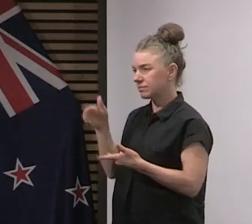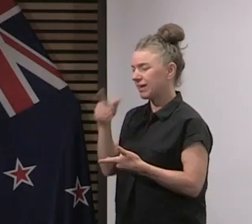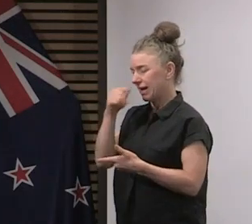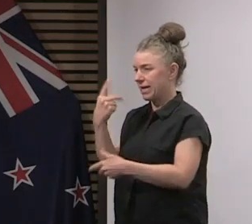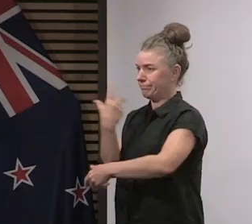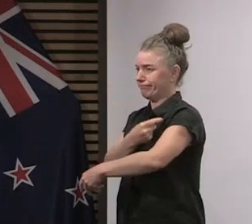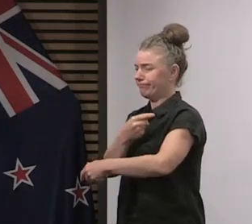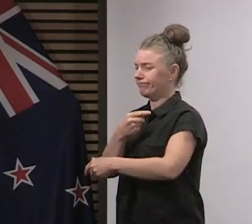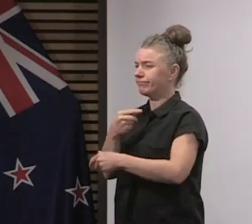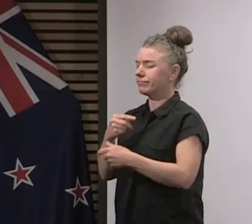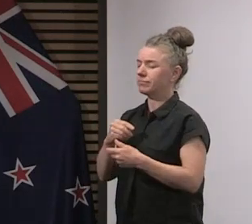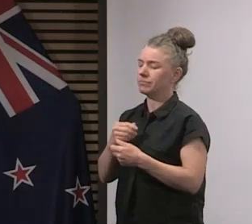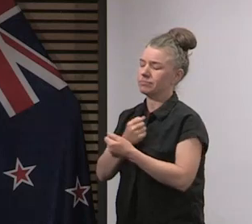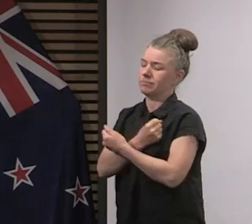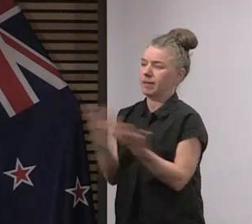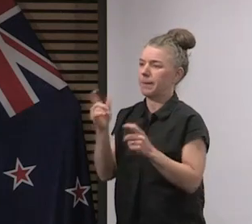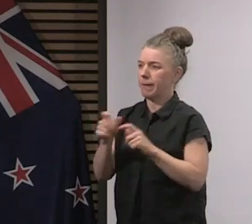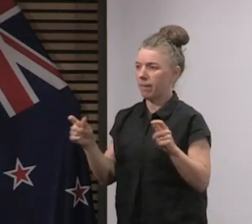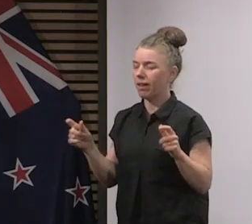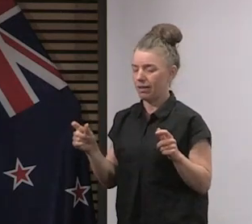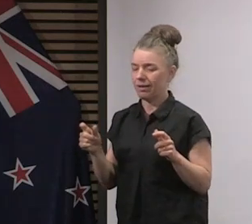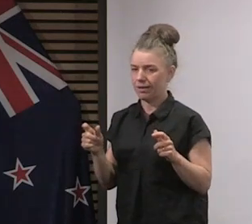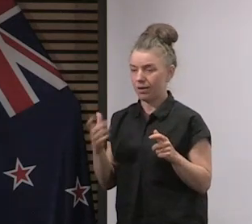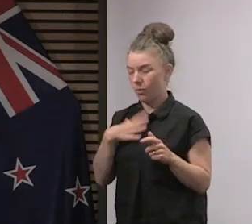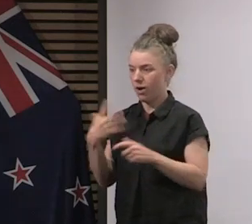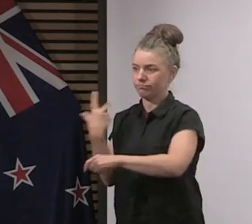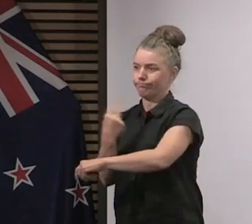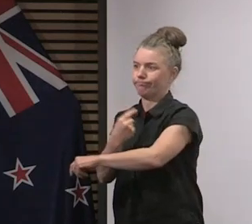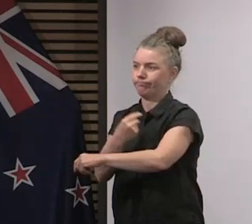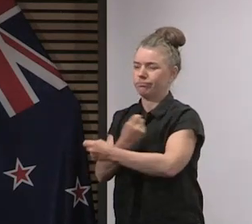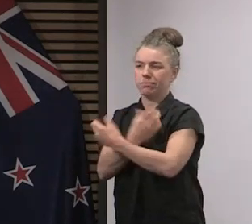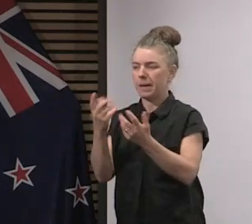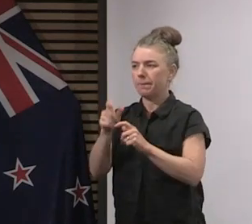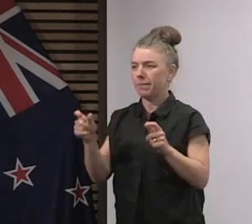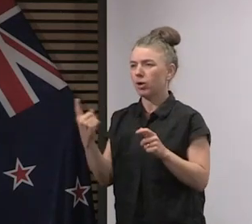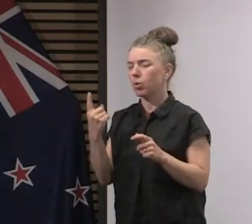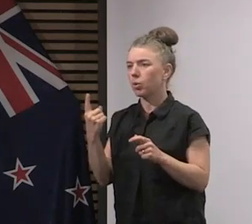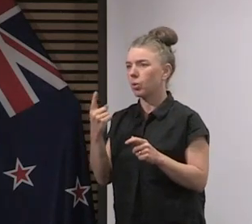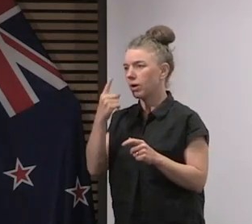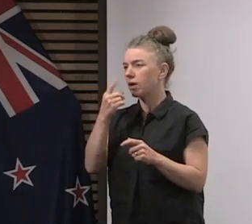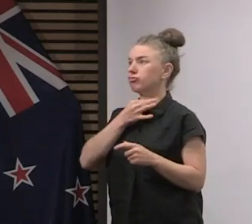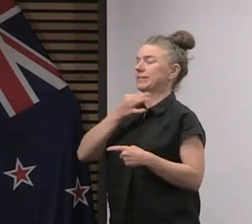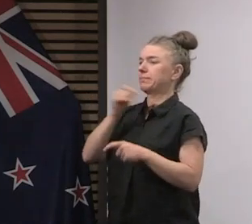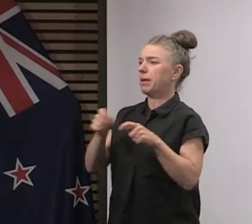either arrived or coming in the next few weeks. There will be sufficient to vaccinate a